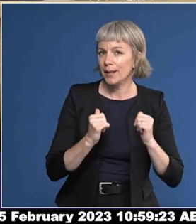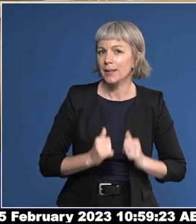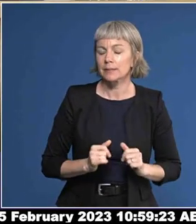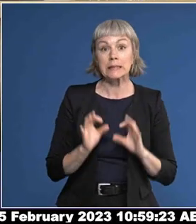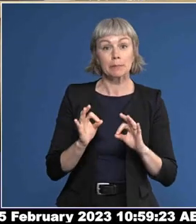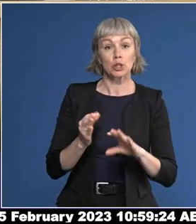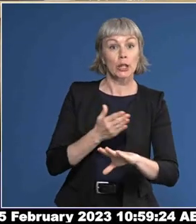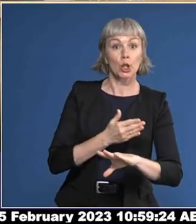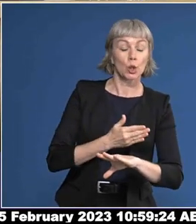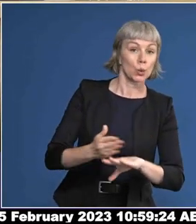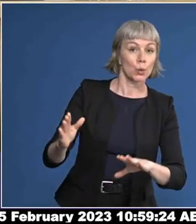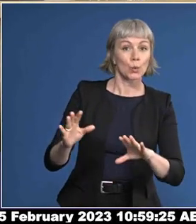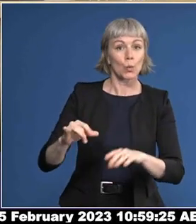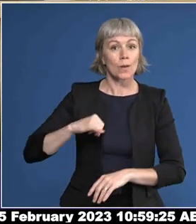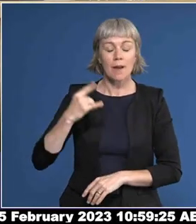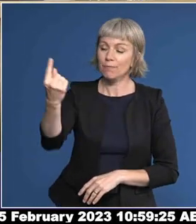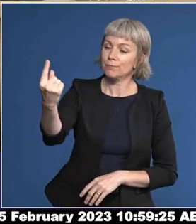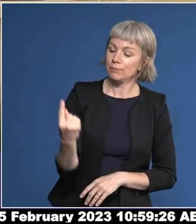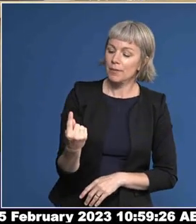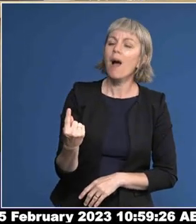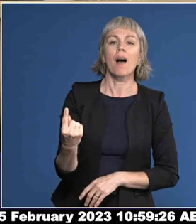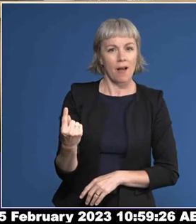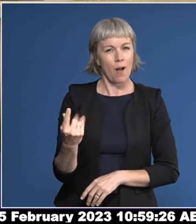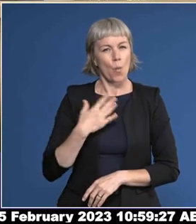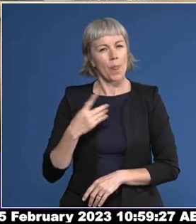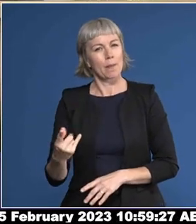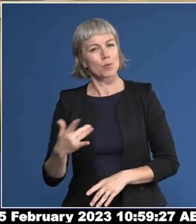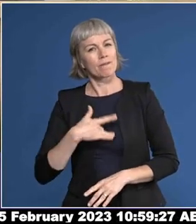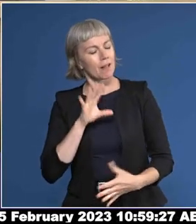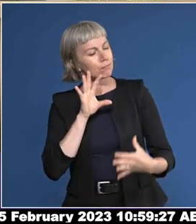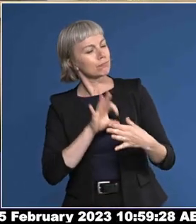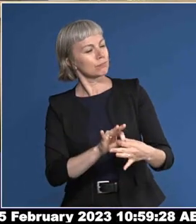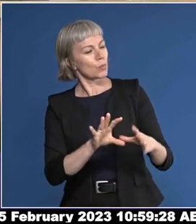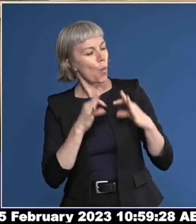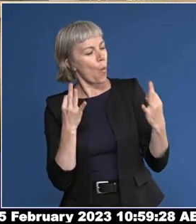organisation, when you really want them to connect with your organisation. So there's a cultural element of that for me.